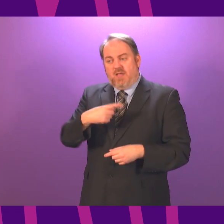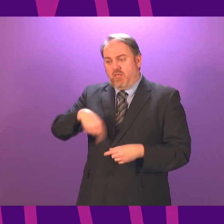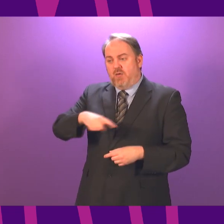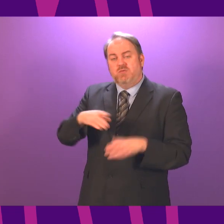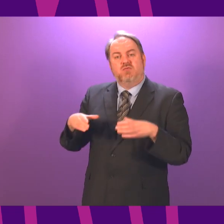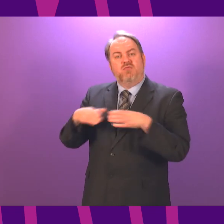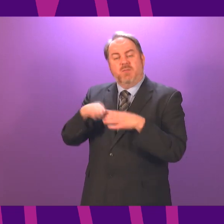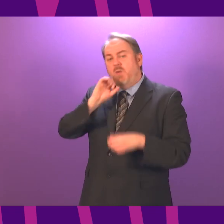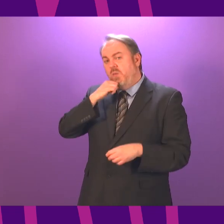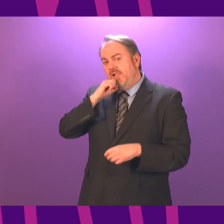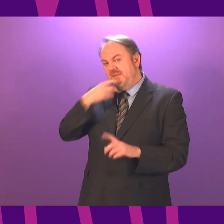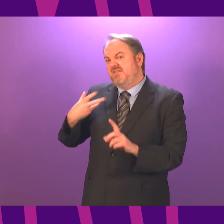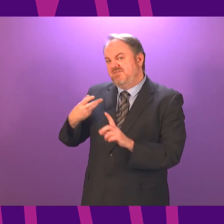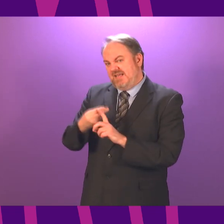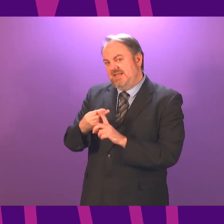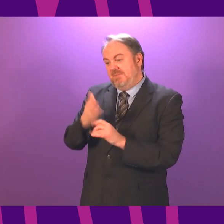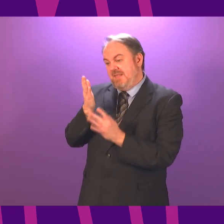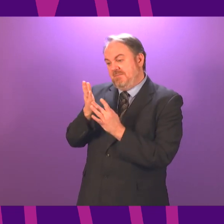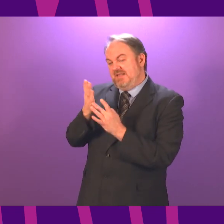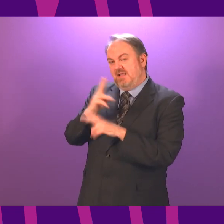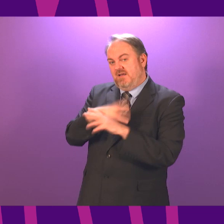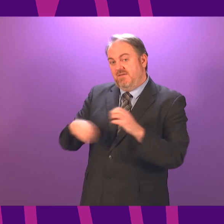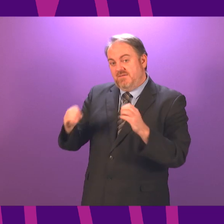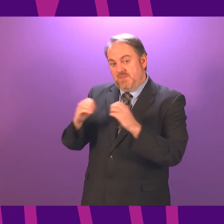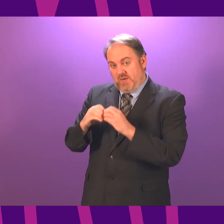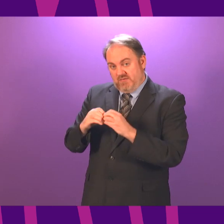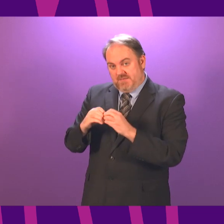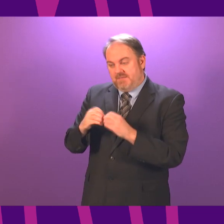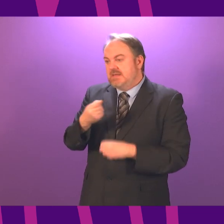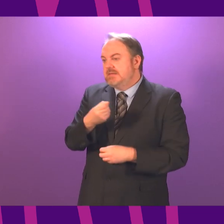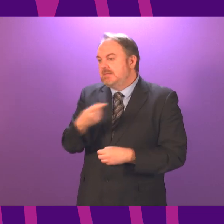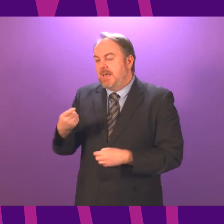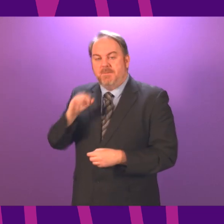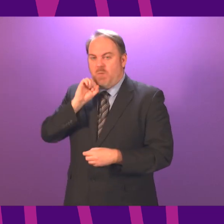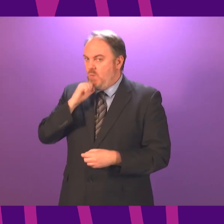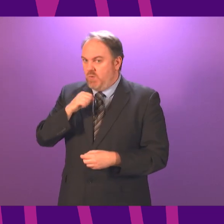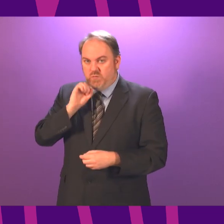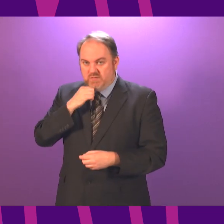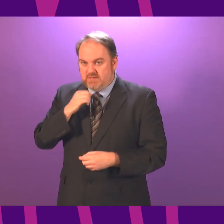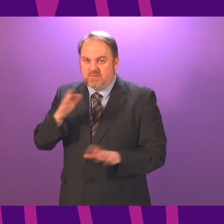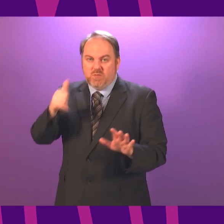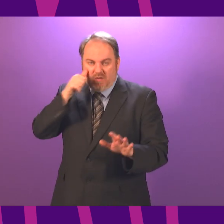vaccinated by the middle of February. However, some will not be in that cohort, so there is